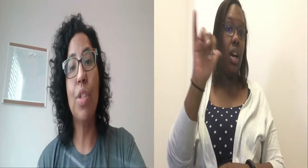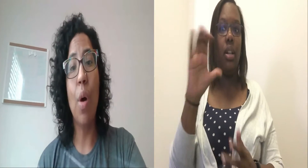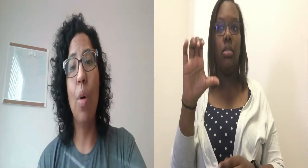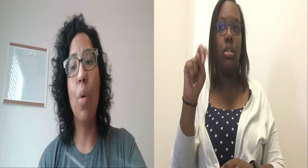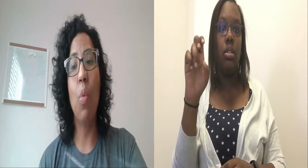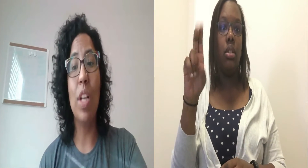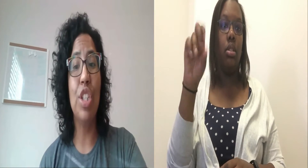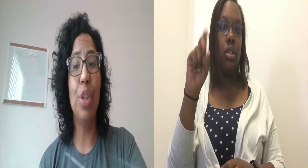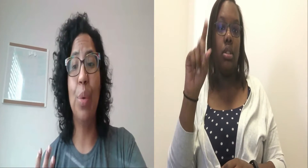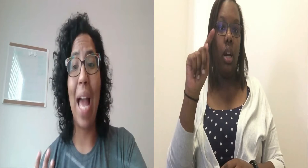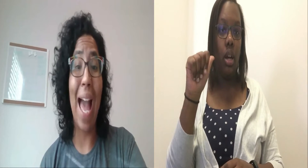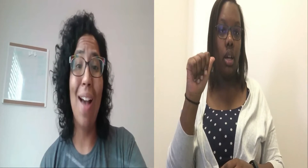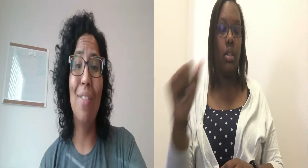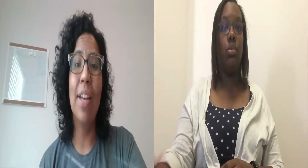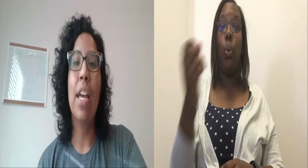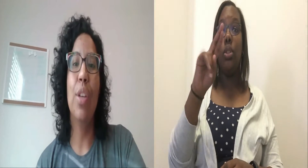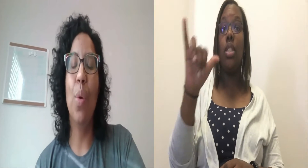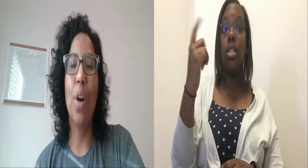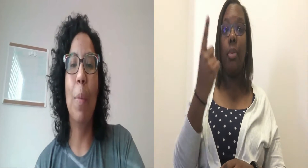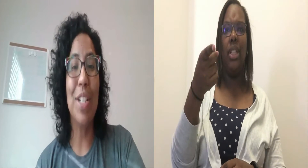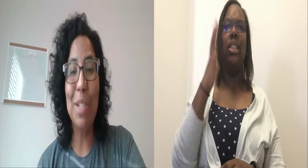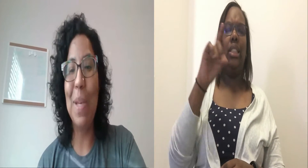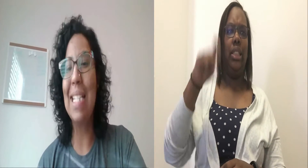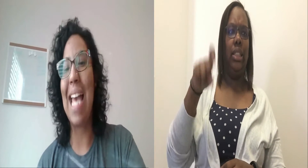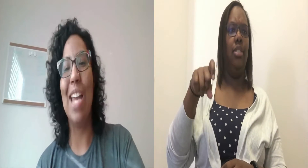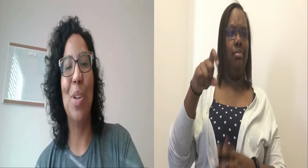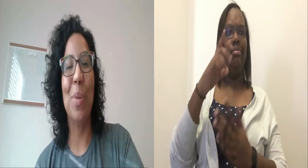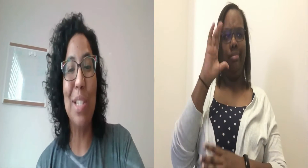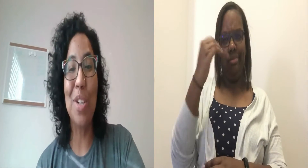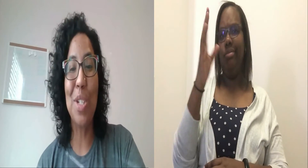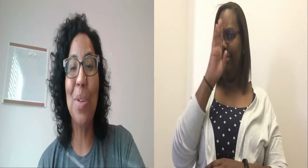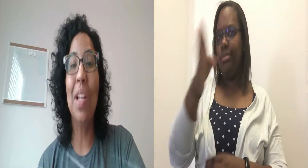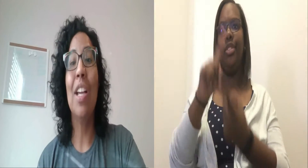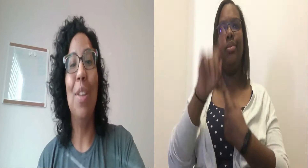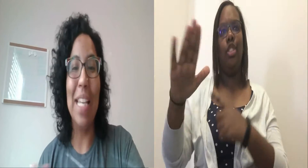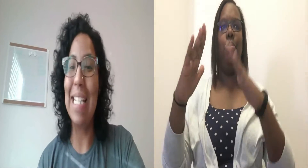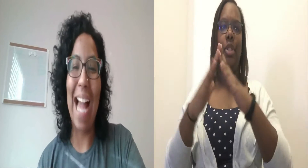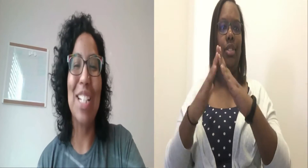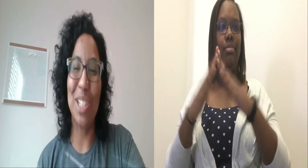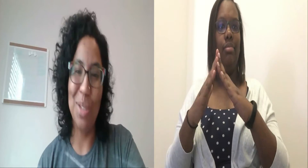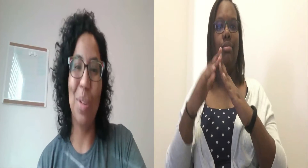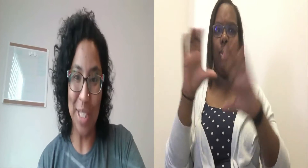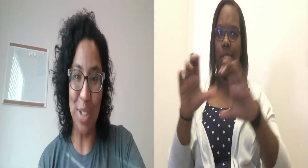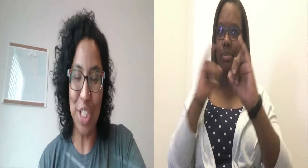So once you have your participants and your research tool you get to actually do the research